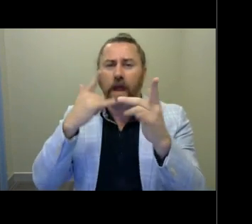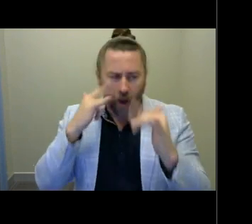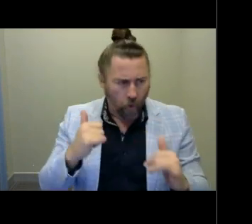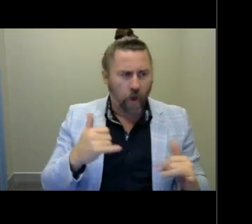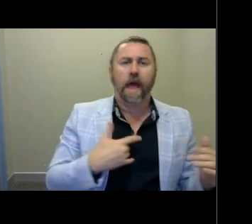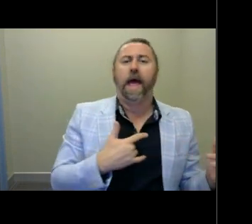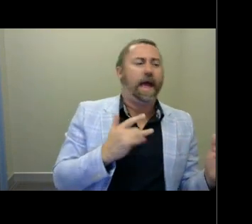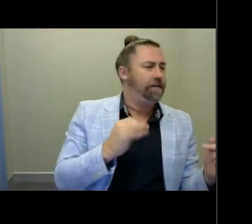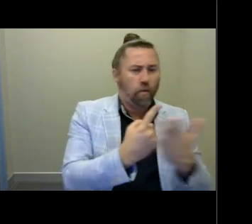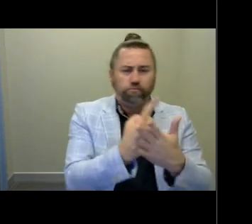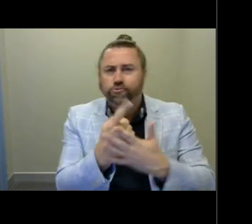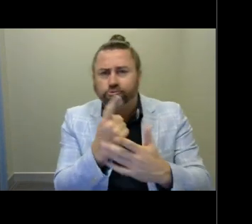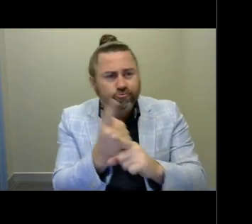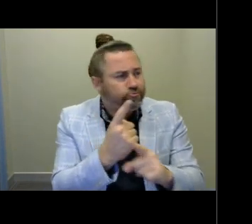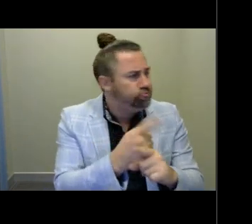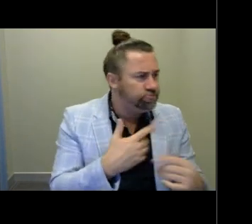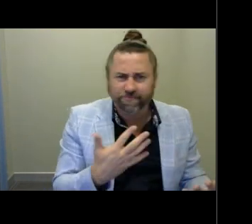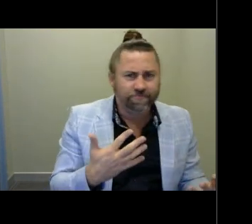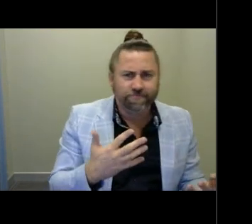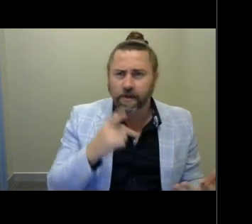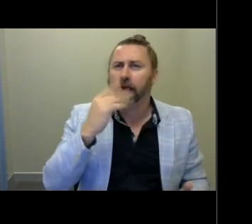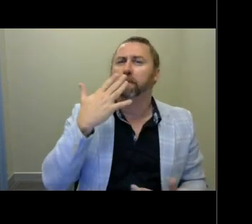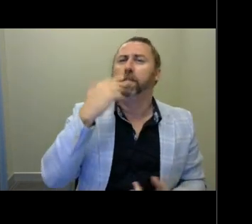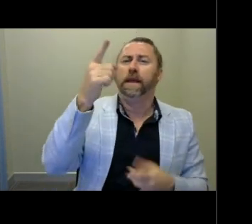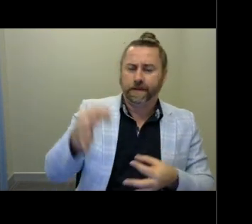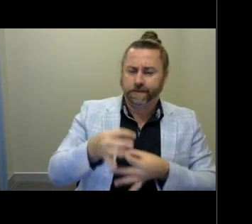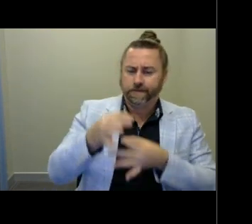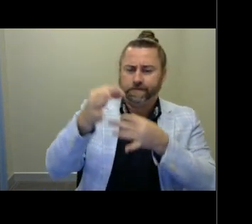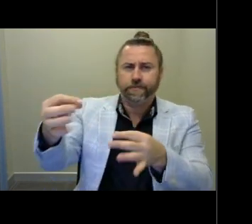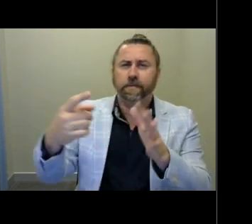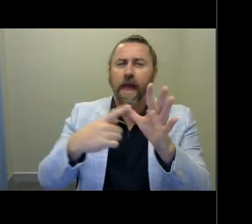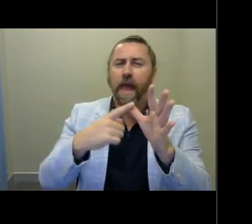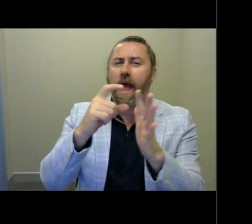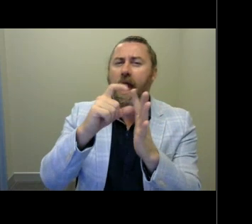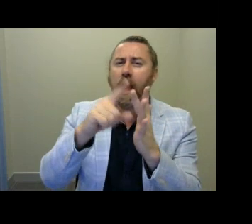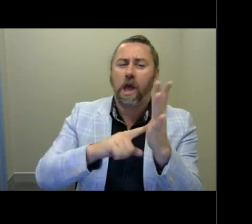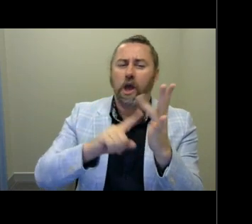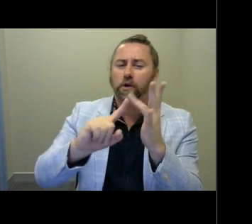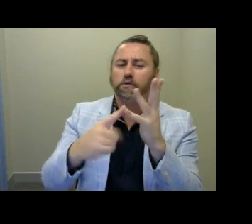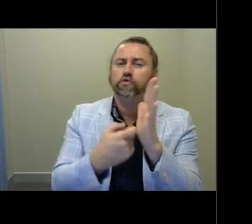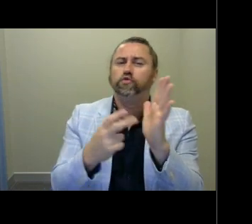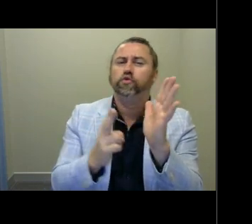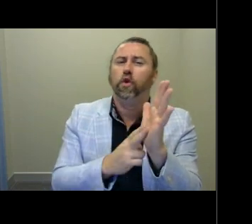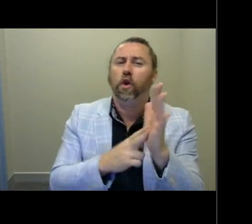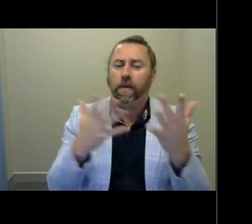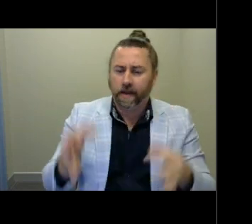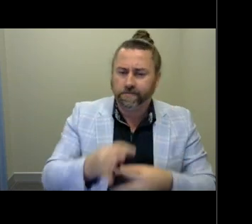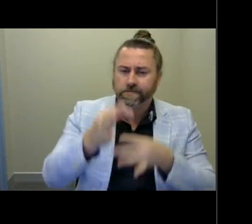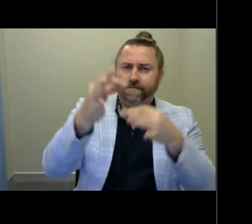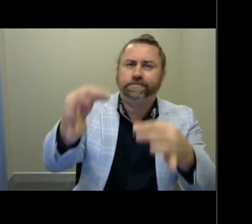So they're asking for the court to postpone making decisions until another court date.